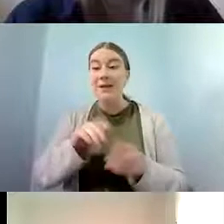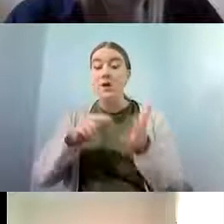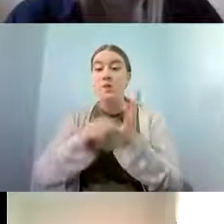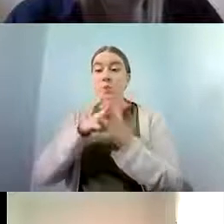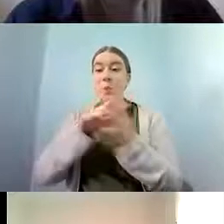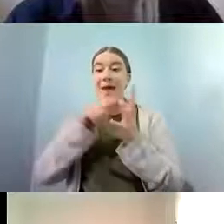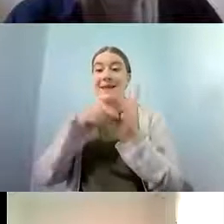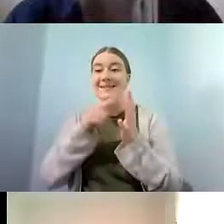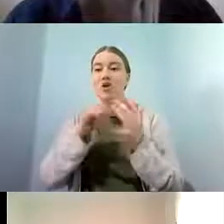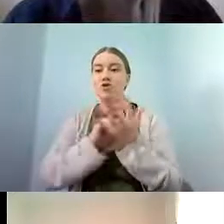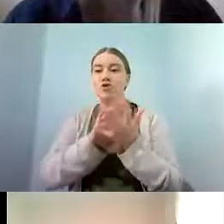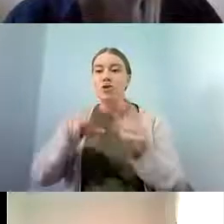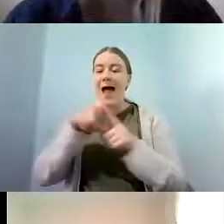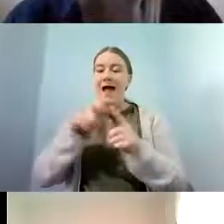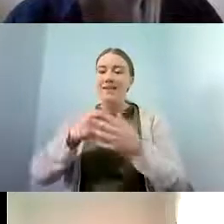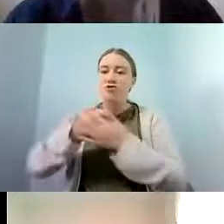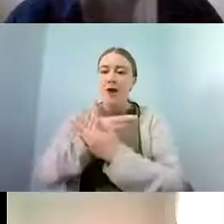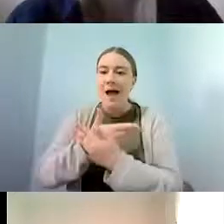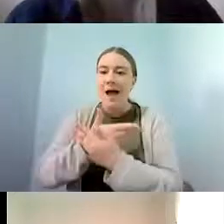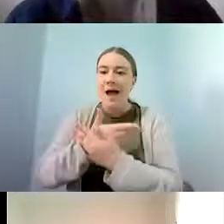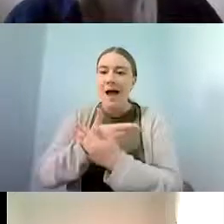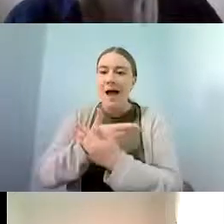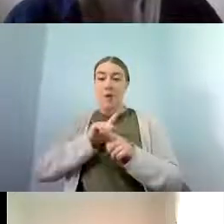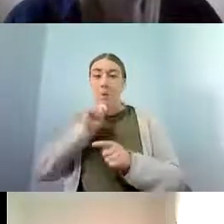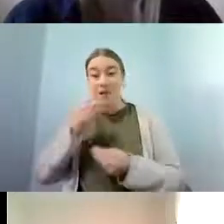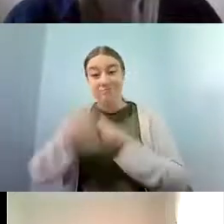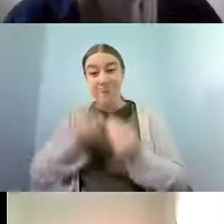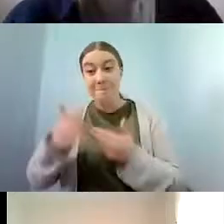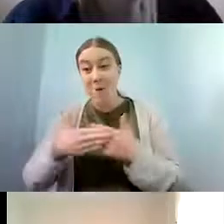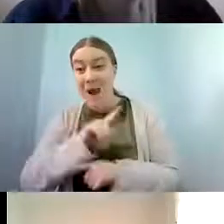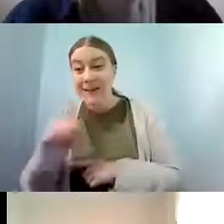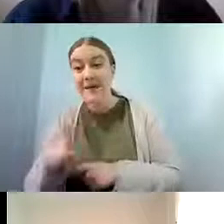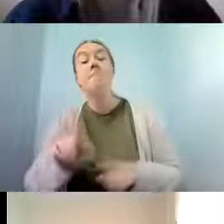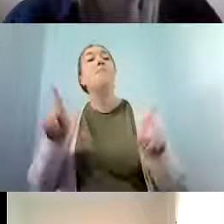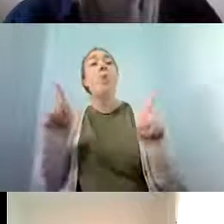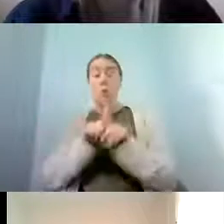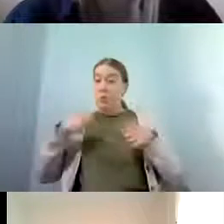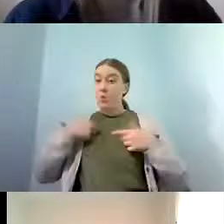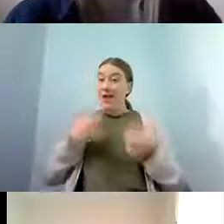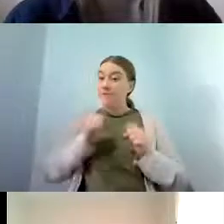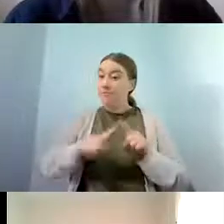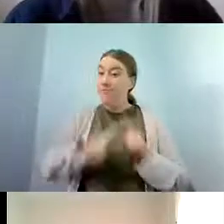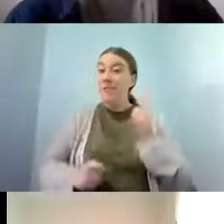we also have a really exciting range of activities for people of all ages interests and backgrounds